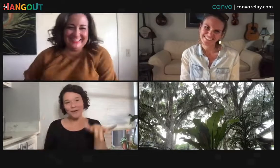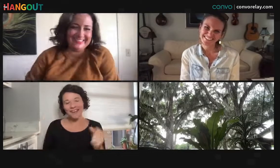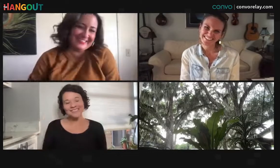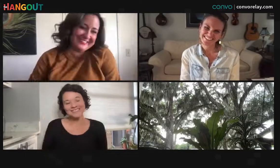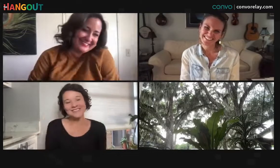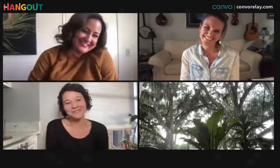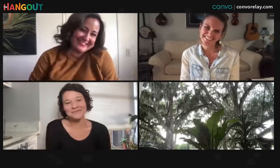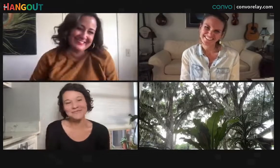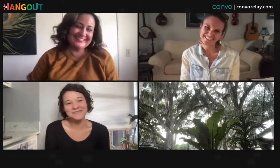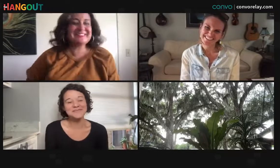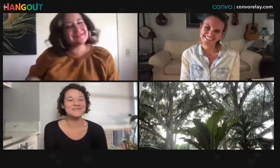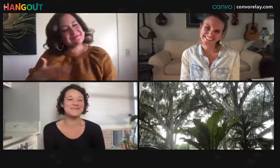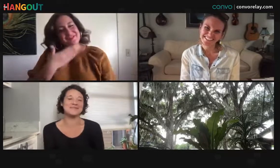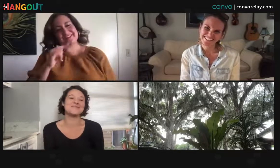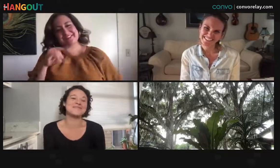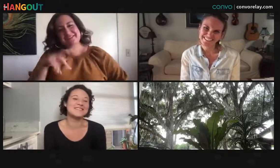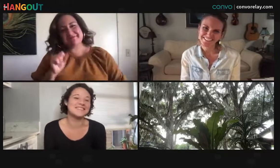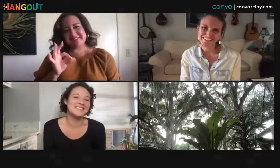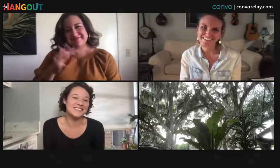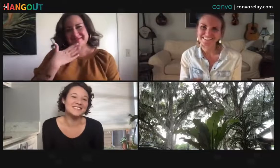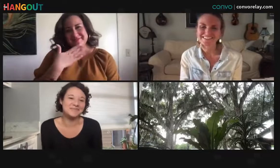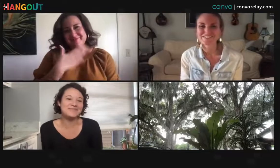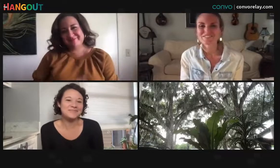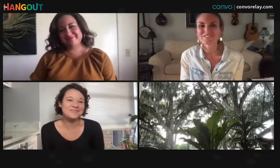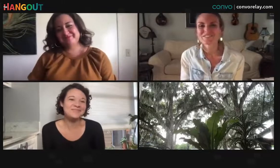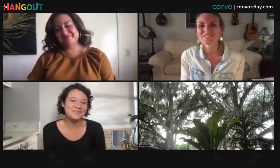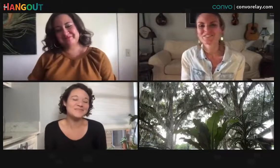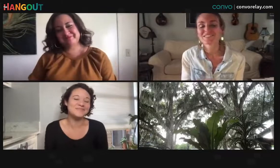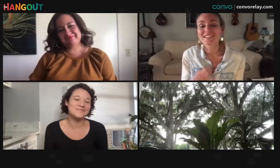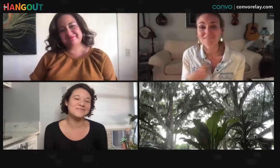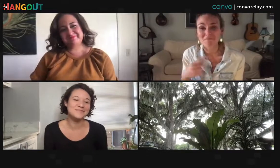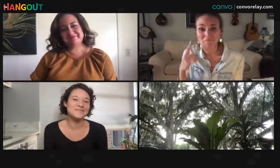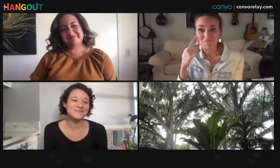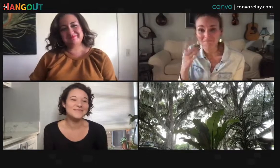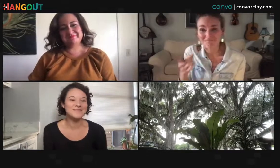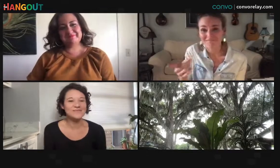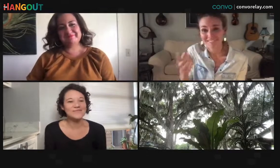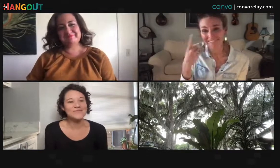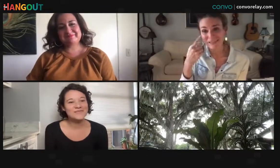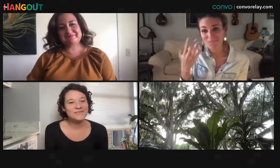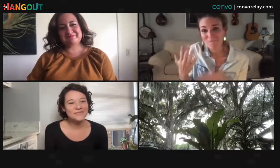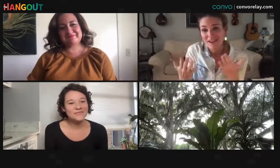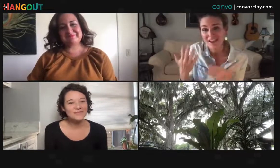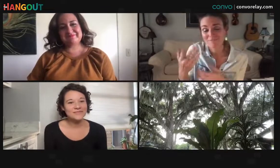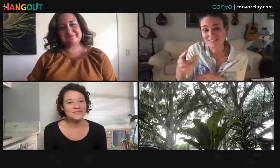the scent of nature in your bathtub there are a lot of ways to be able to do that those are really good tips